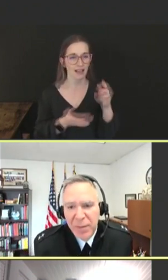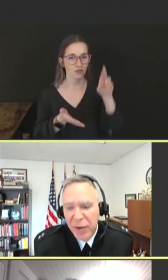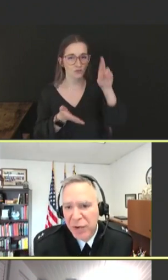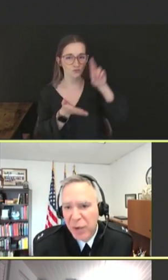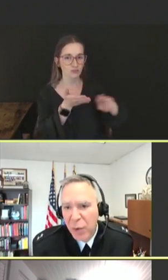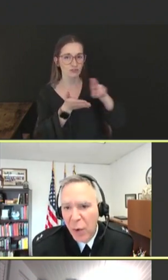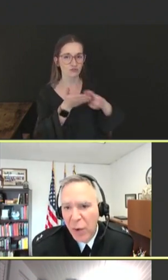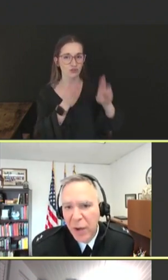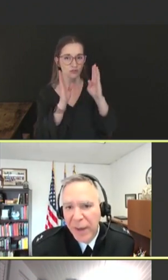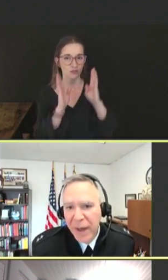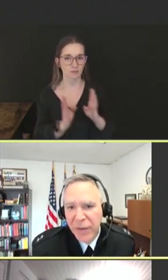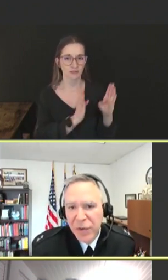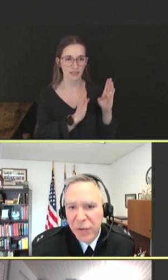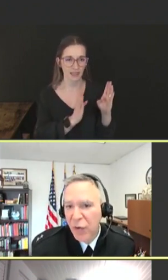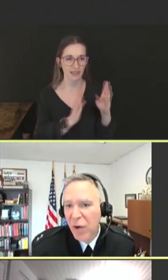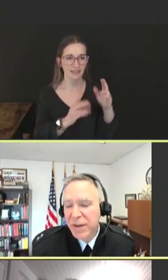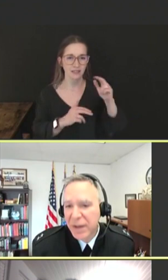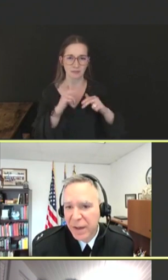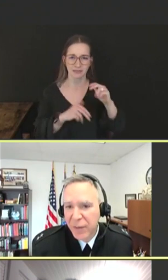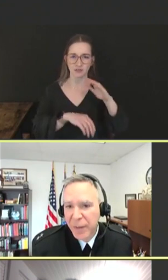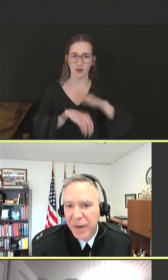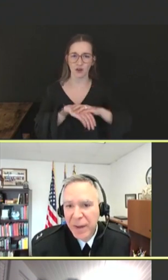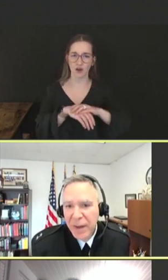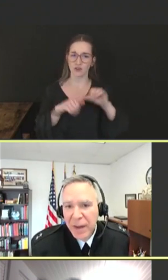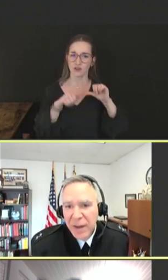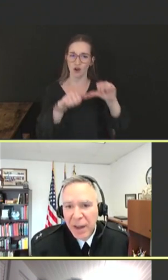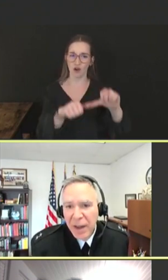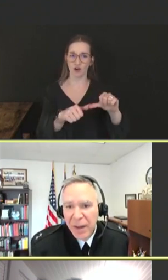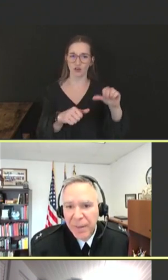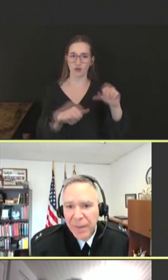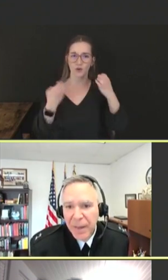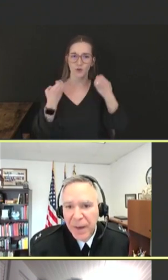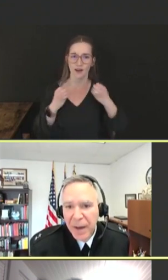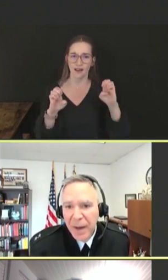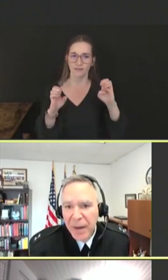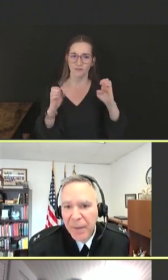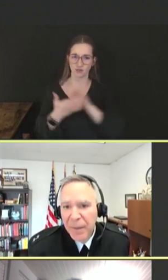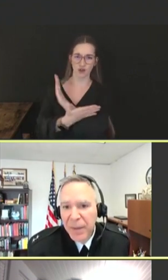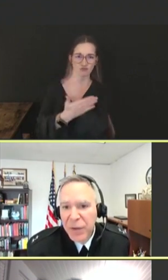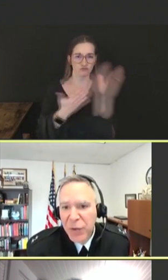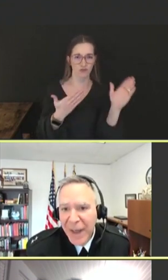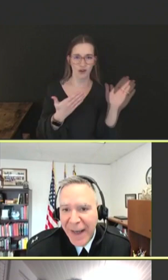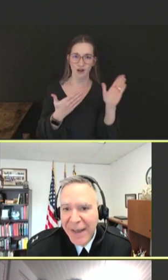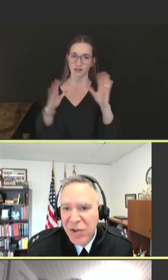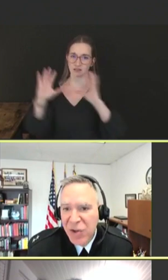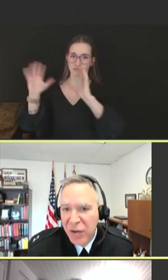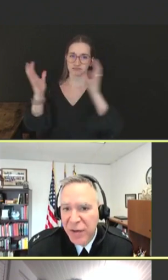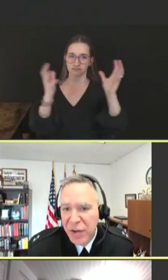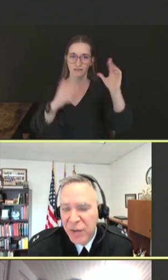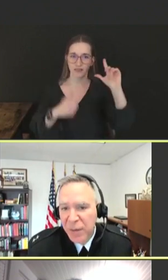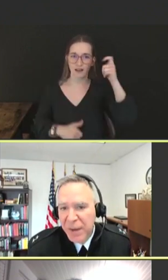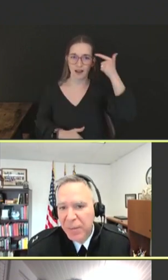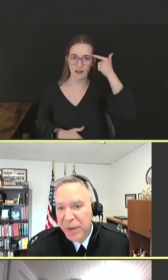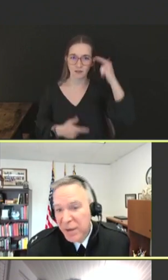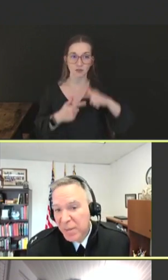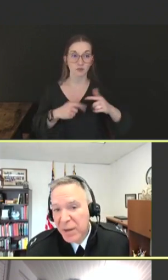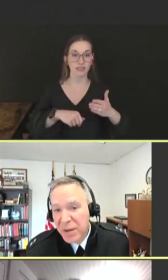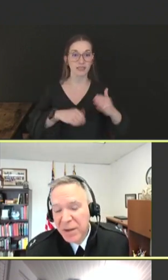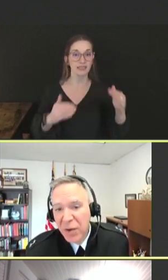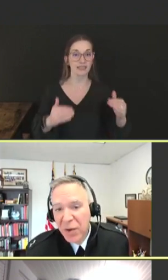builds on ongoing efforts across the government to enhance services for people experiencing long